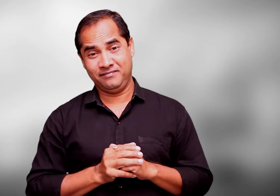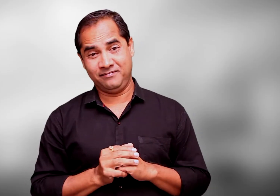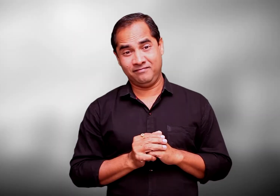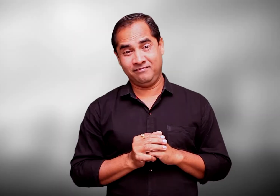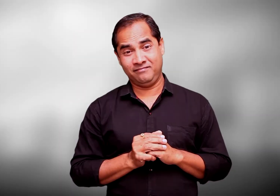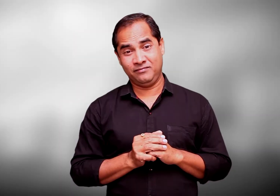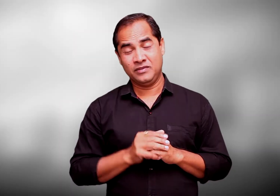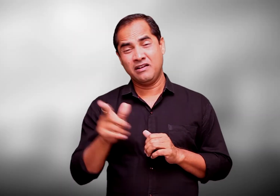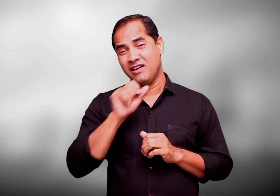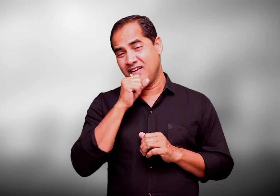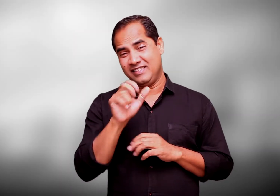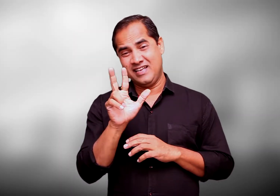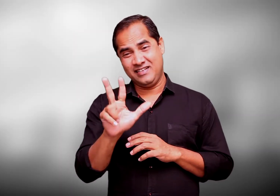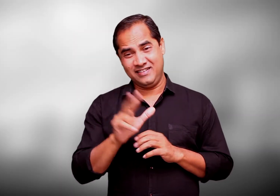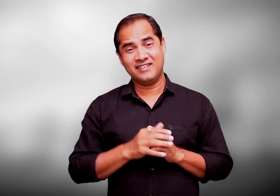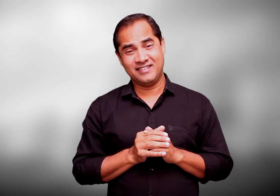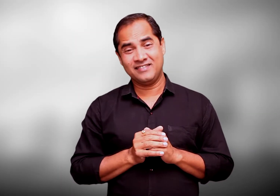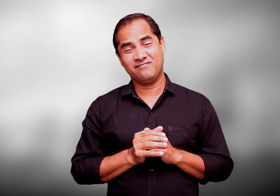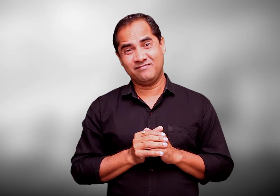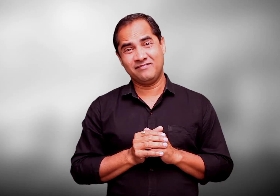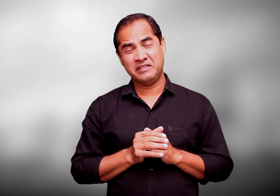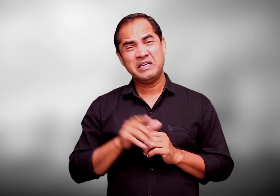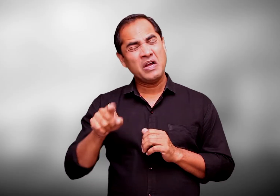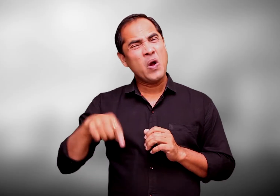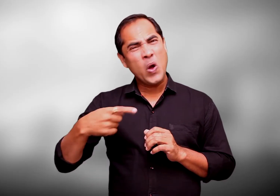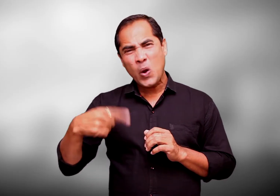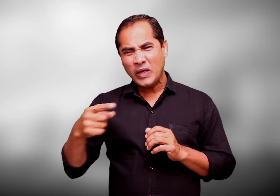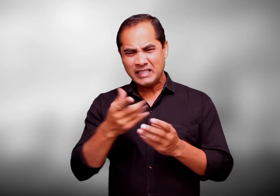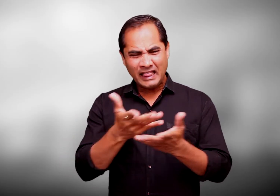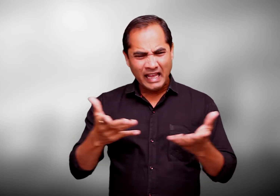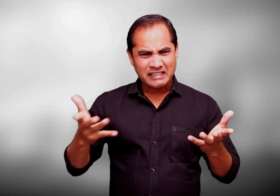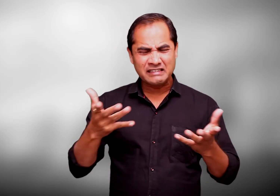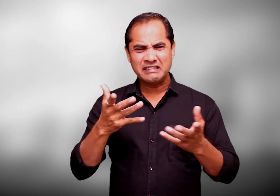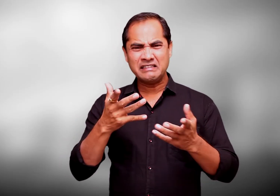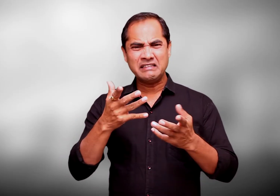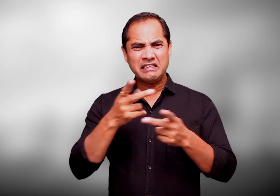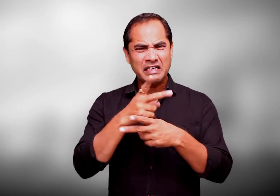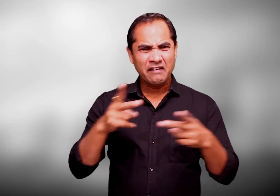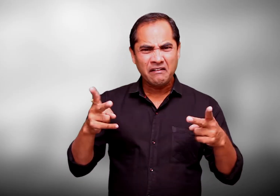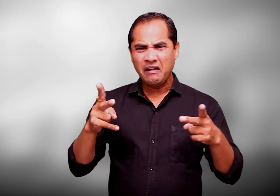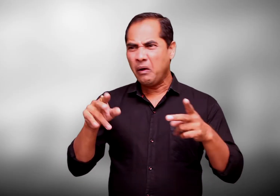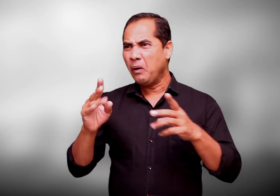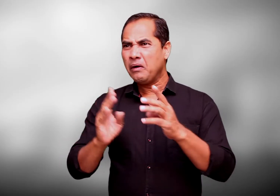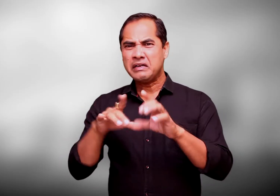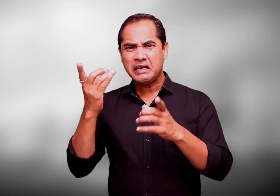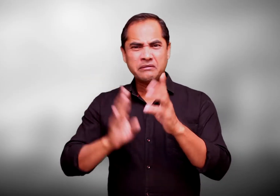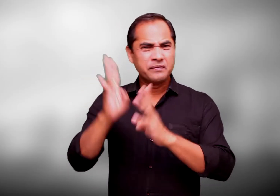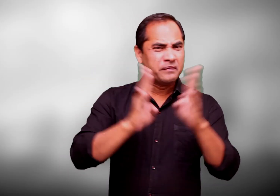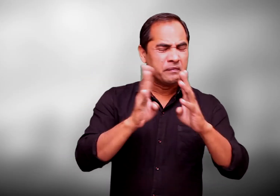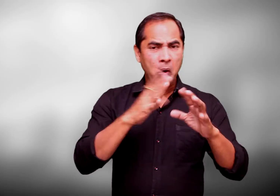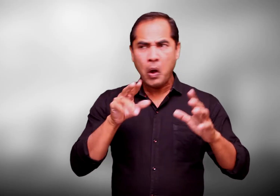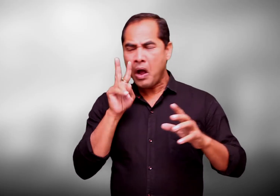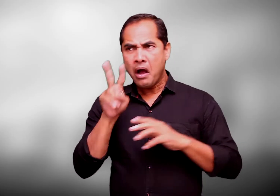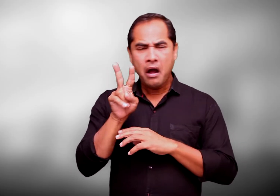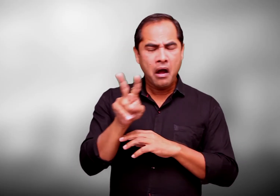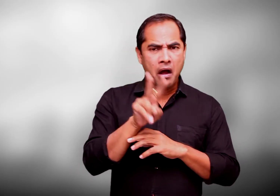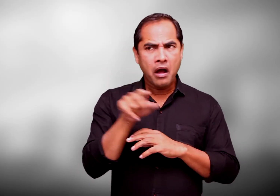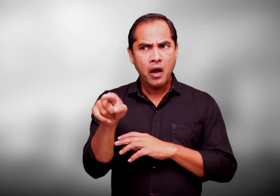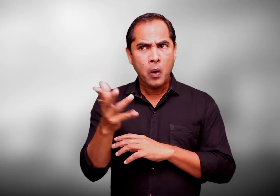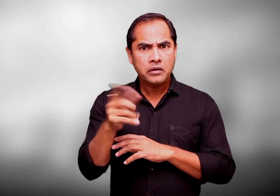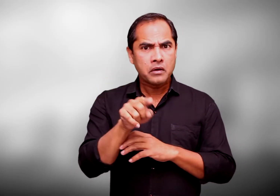for short. She was 8 years old and very curious about things, interested in